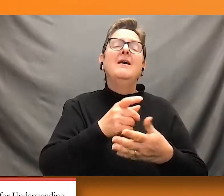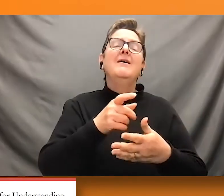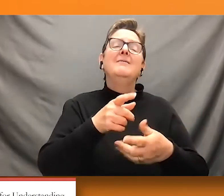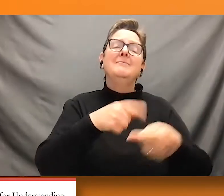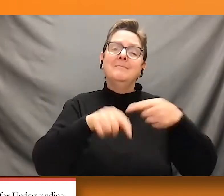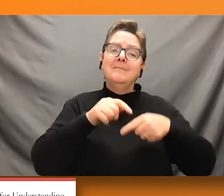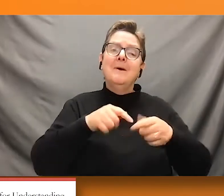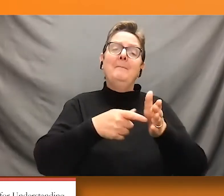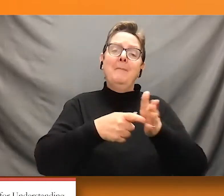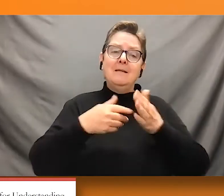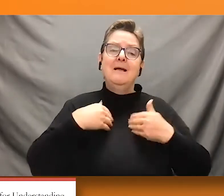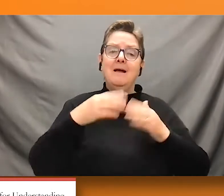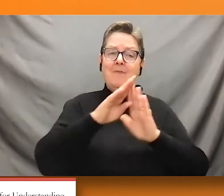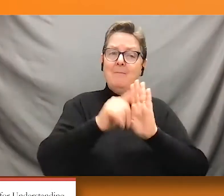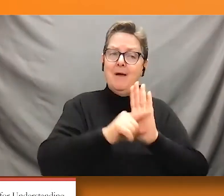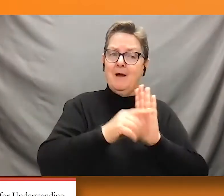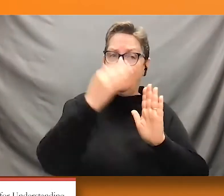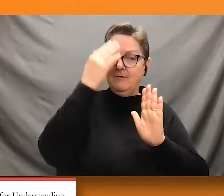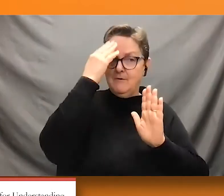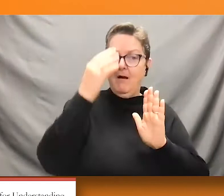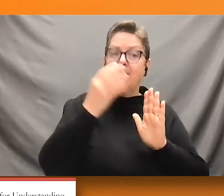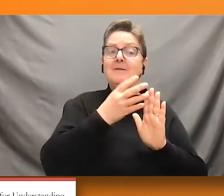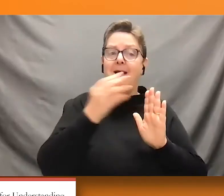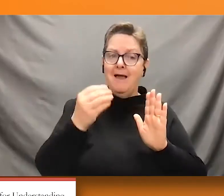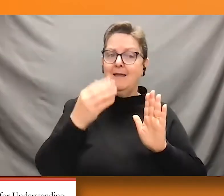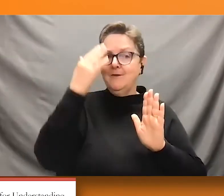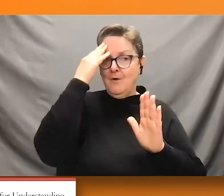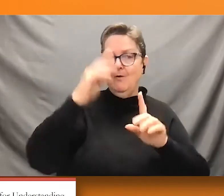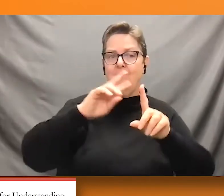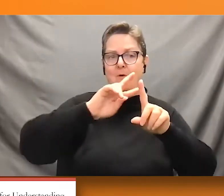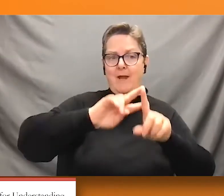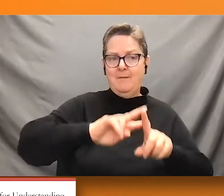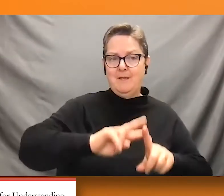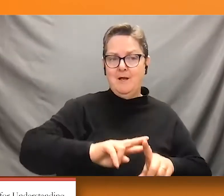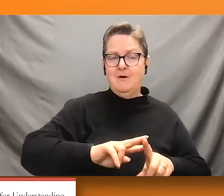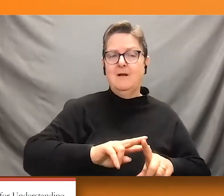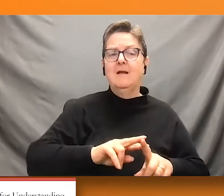if you don't have the background knowledge and the vocabulary. So, that's where science text can